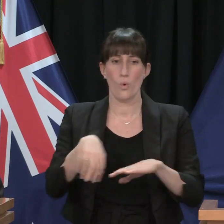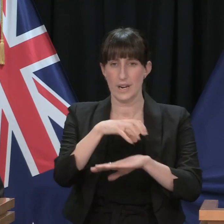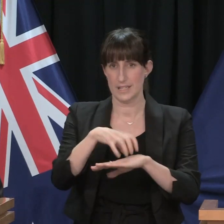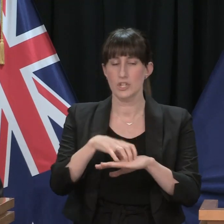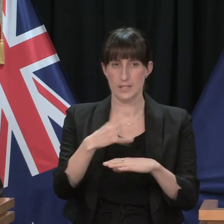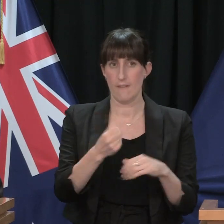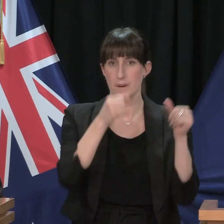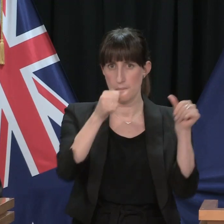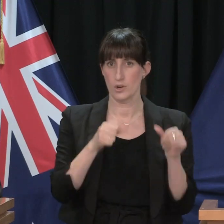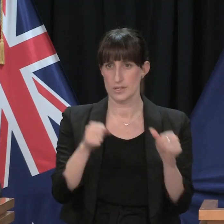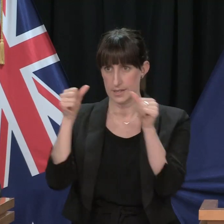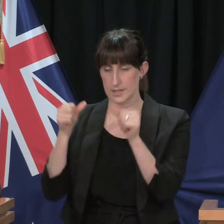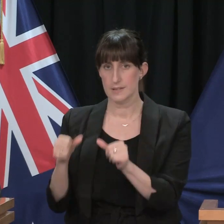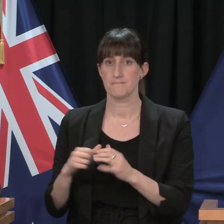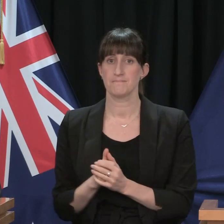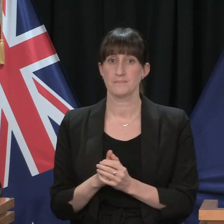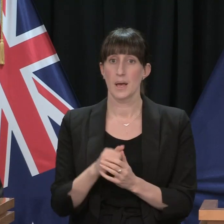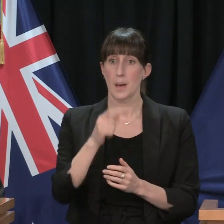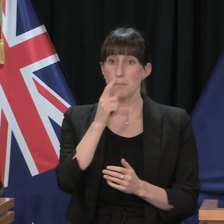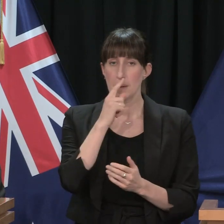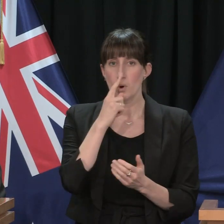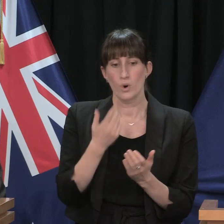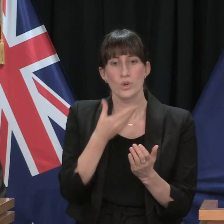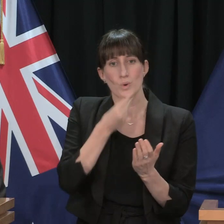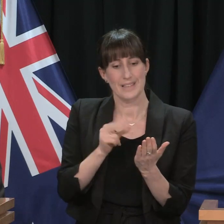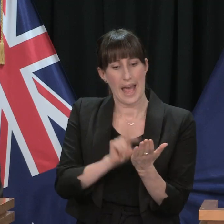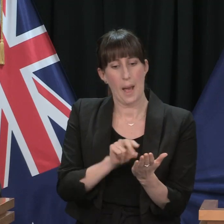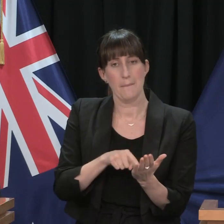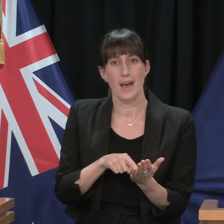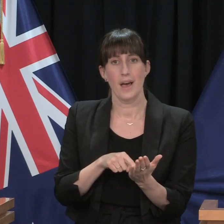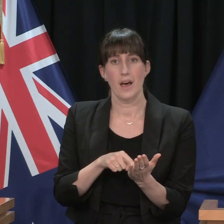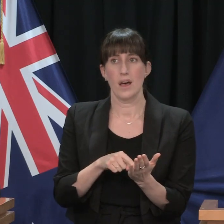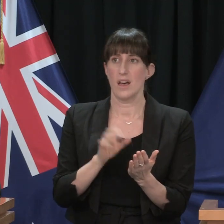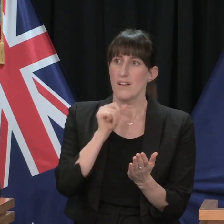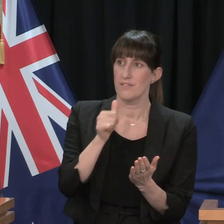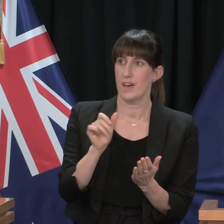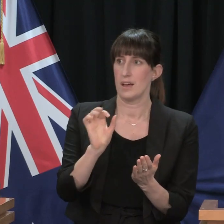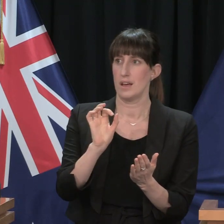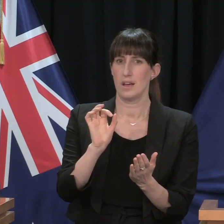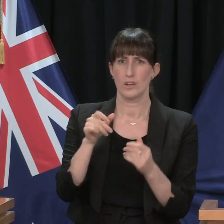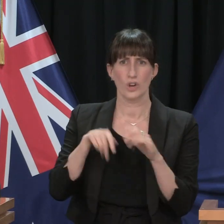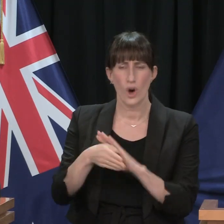posters, 82,9829, with 31,497 organisations displaying them. The number of manual entries